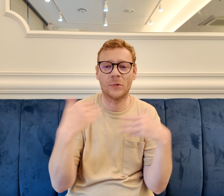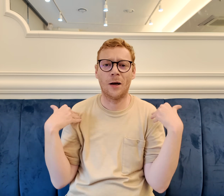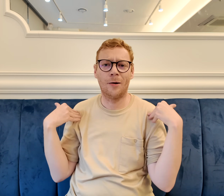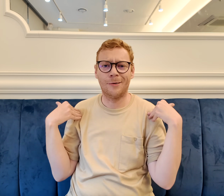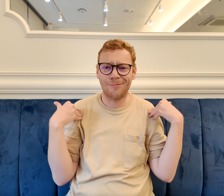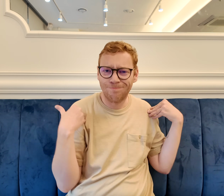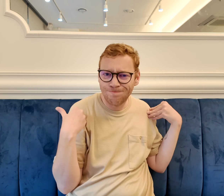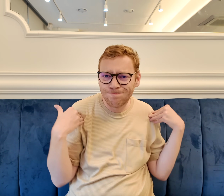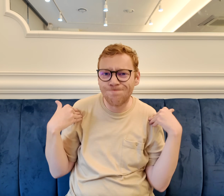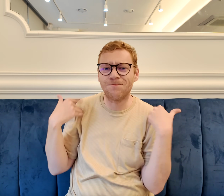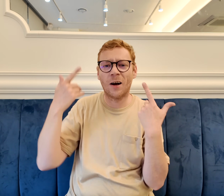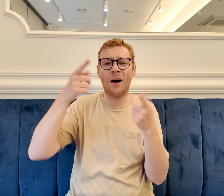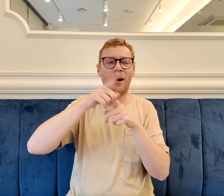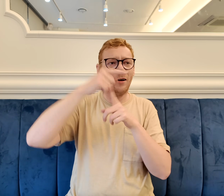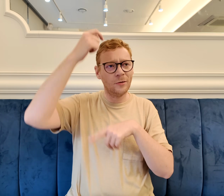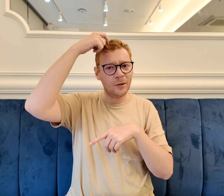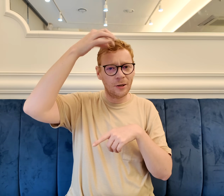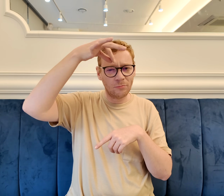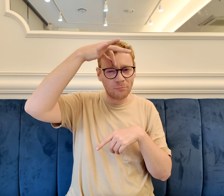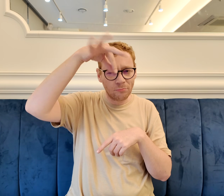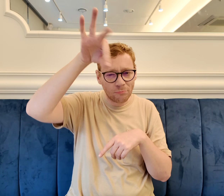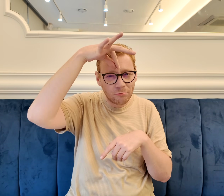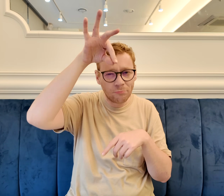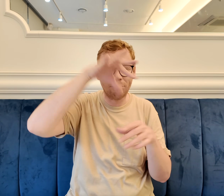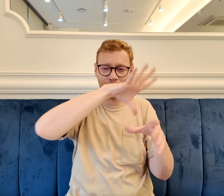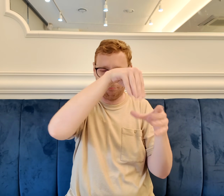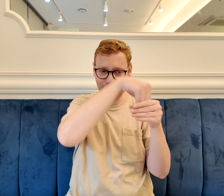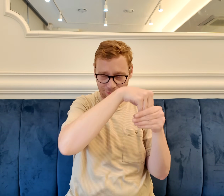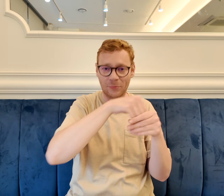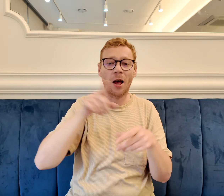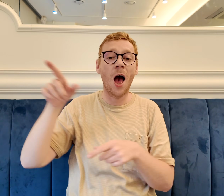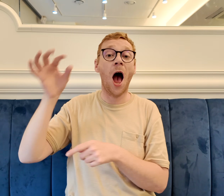body movements of sign language become ingrained in them, like a language.